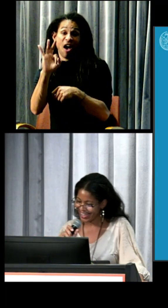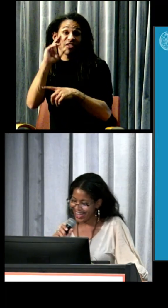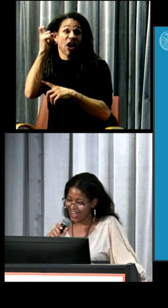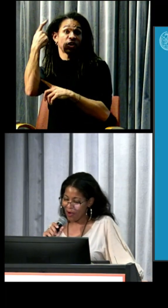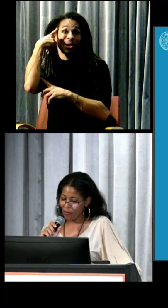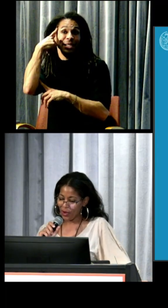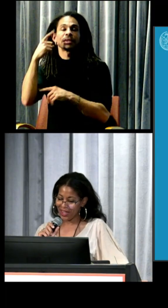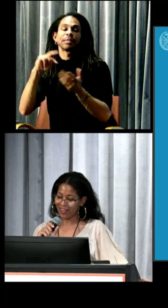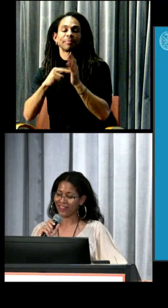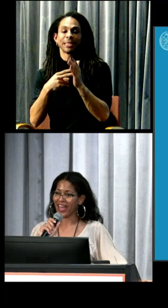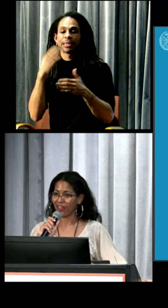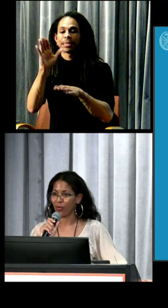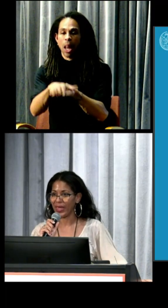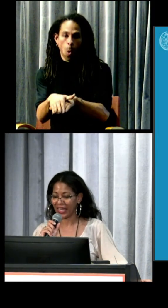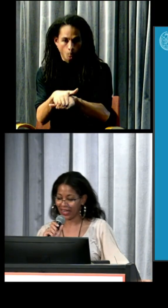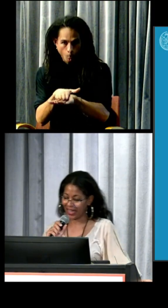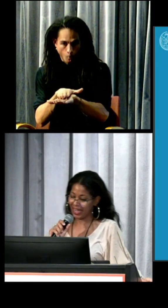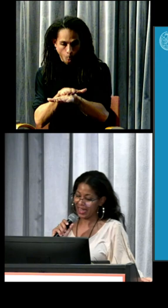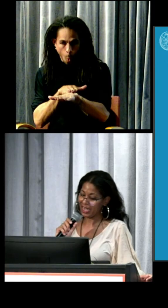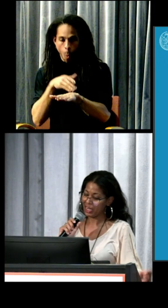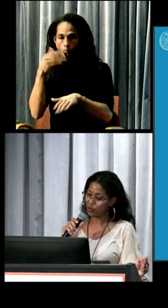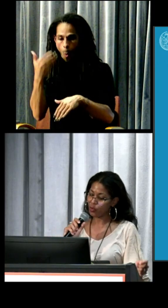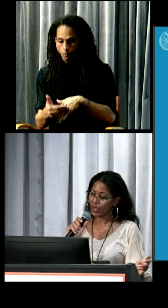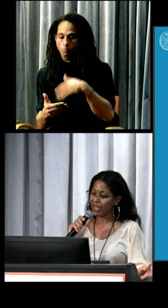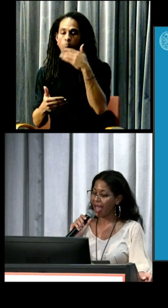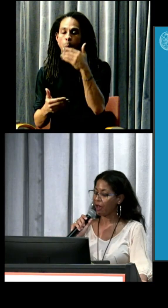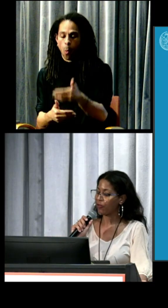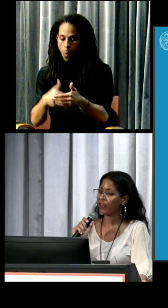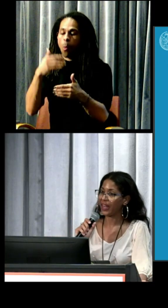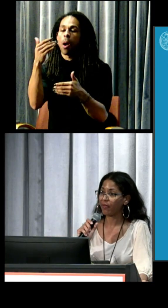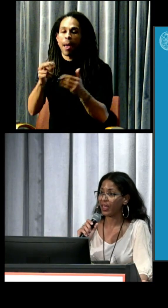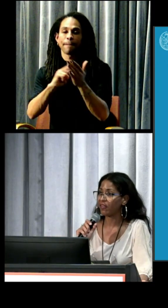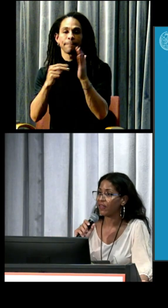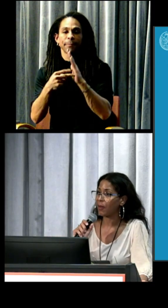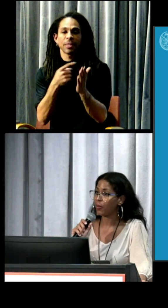They hadn't worked with survey data before, they didn't know about weighting methodologies, this